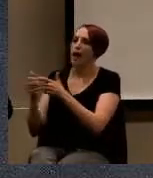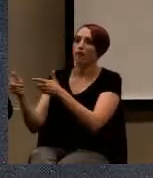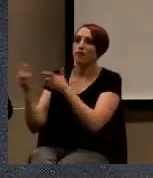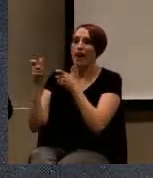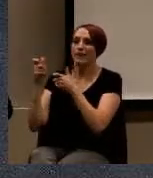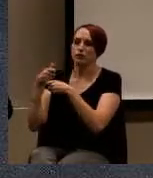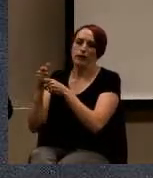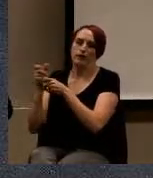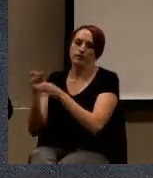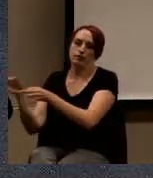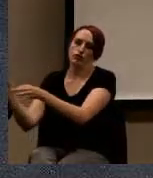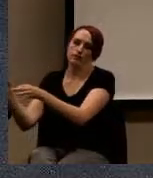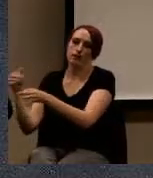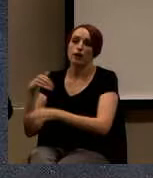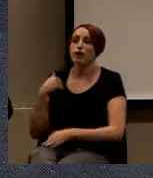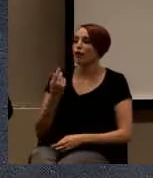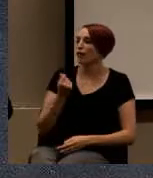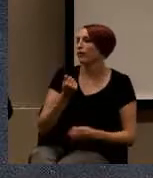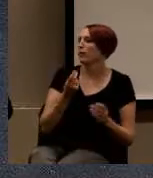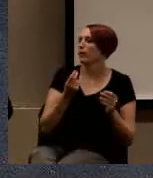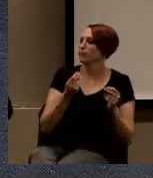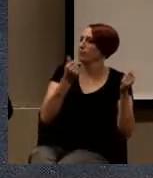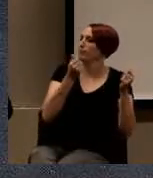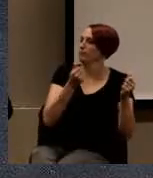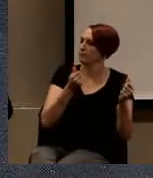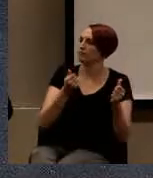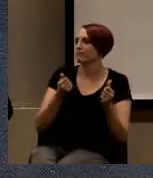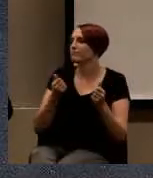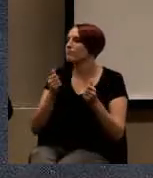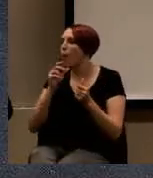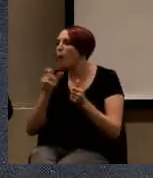consequences behind the wheel as well.